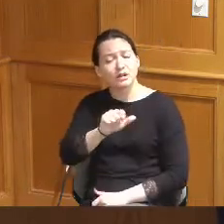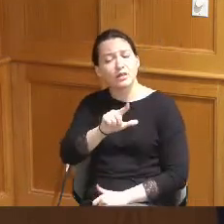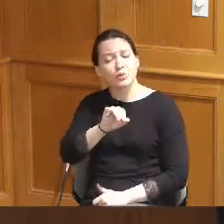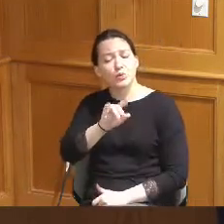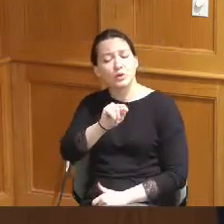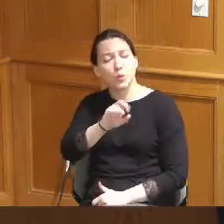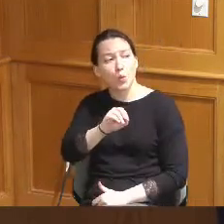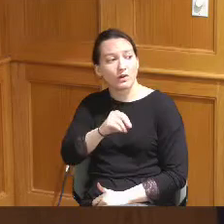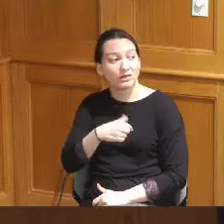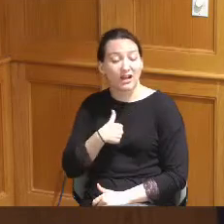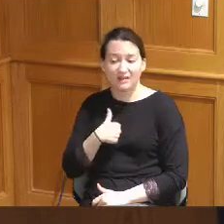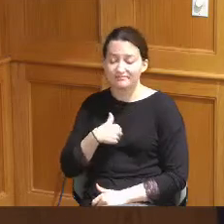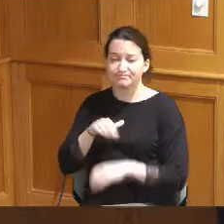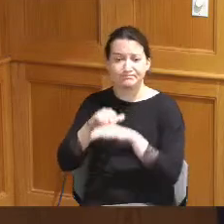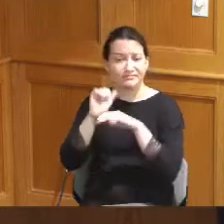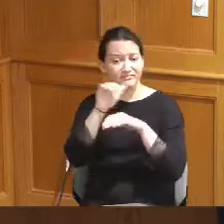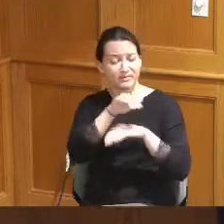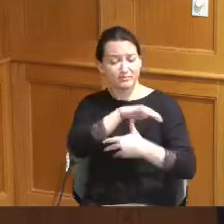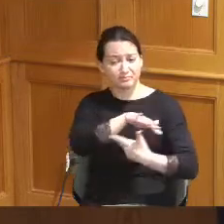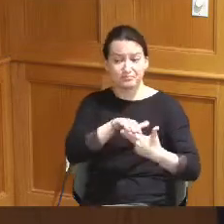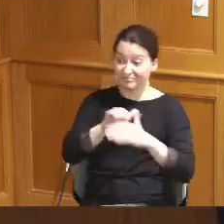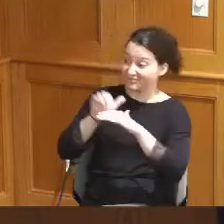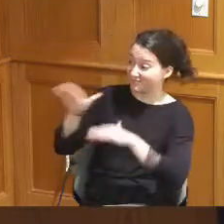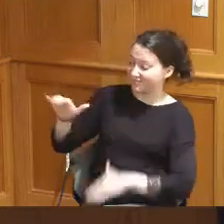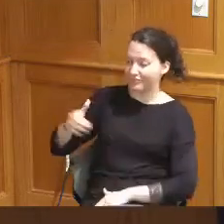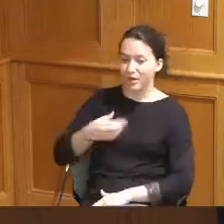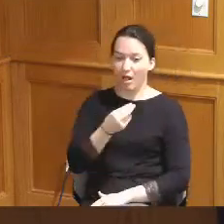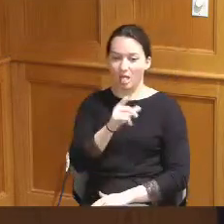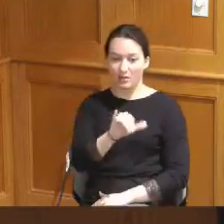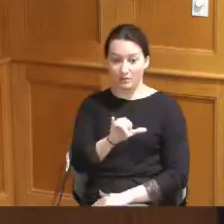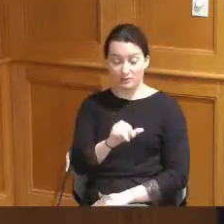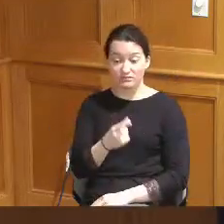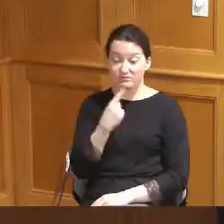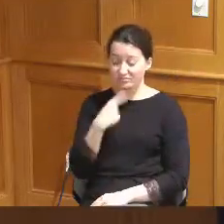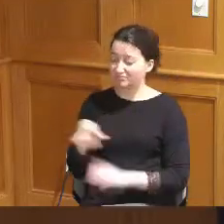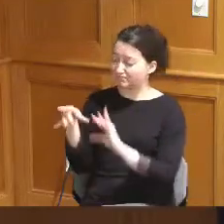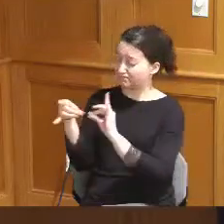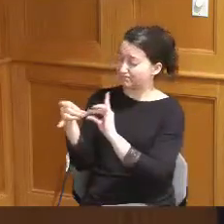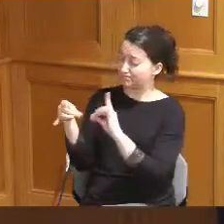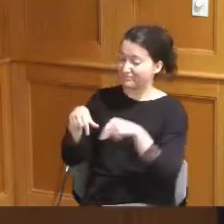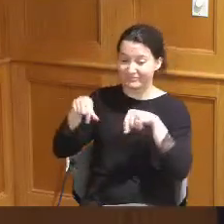sent them to him and then of course to Holly and then you were able to tell them about this grant